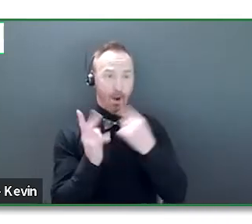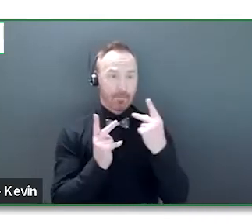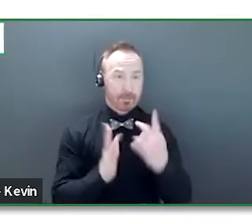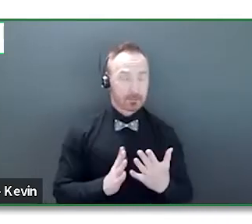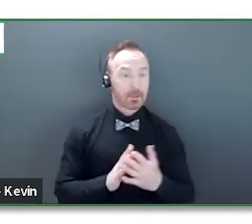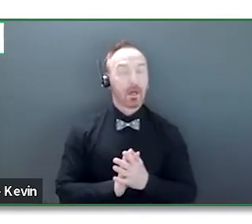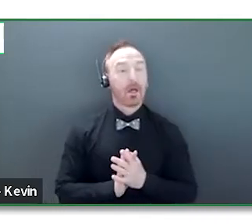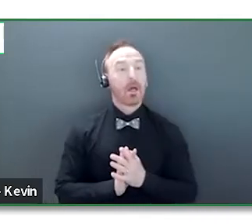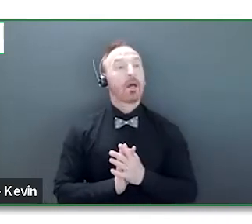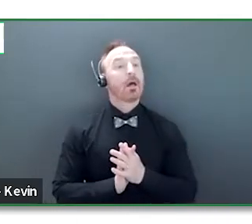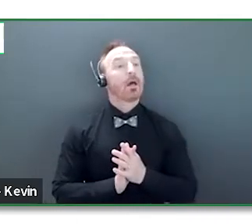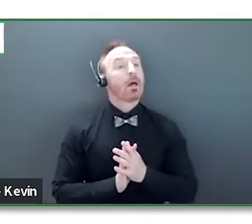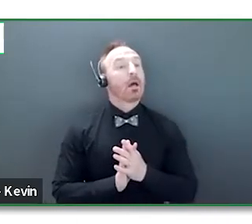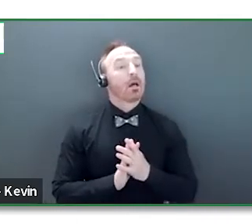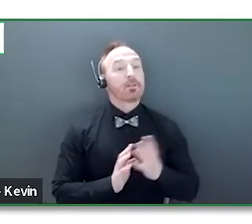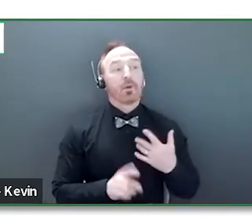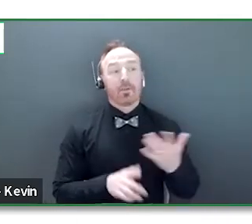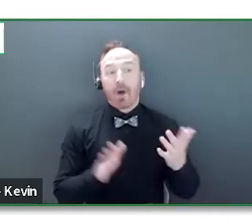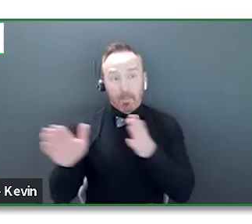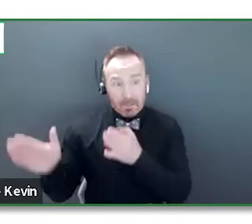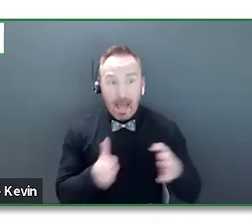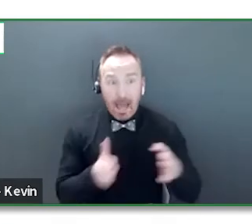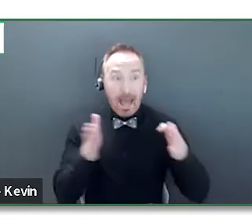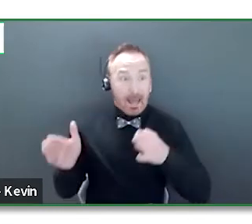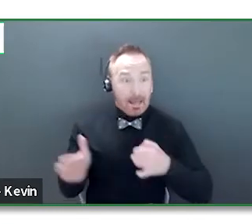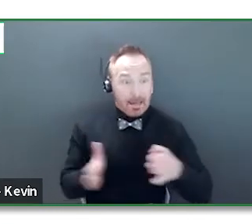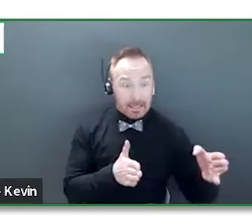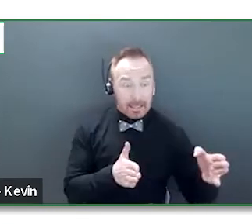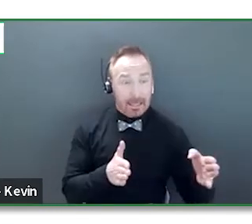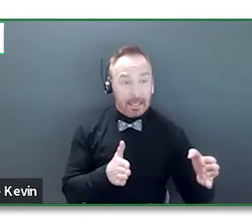one of our focuses for everybody. So we'll be working on